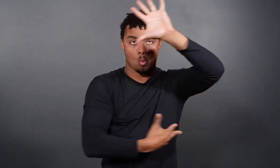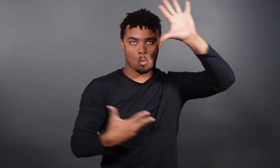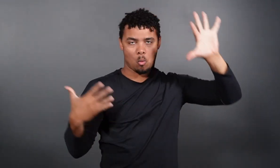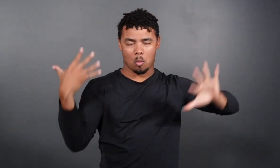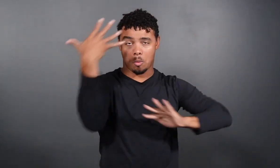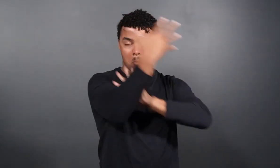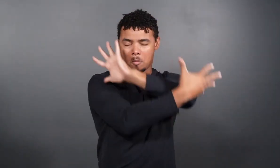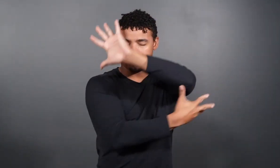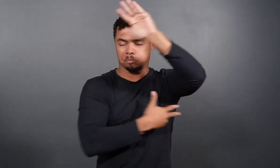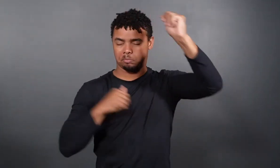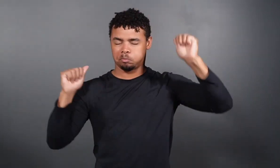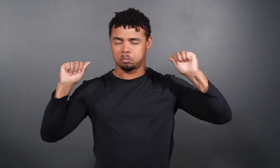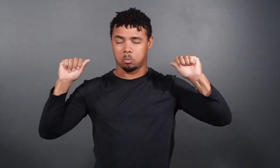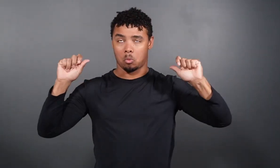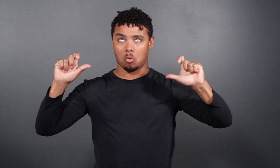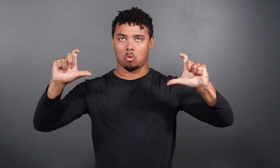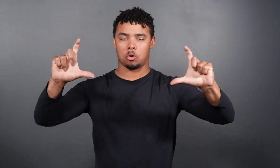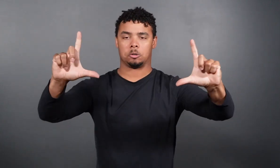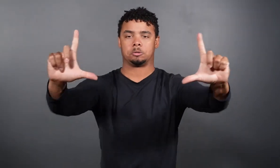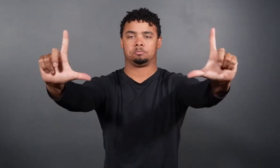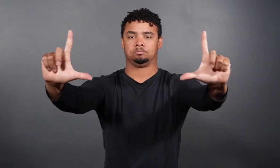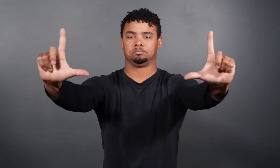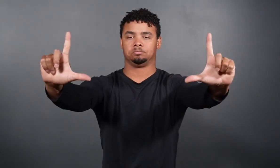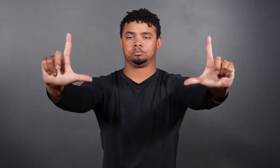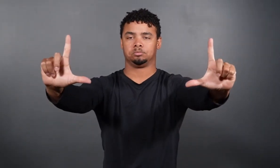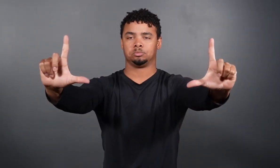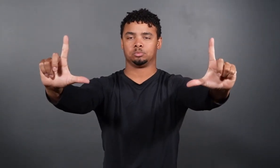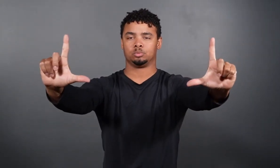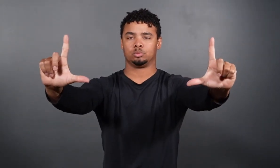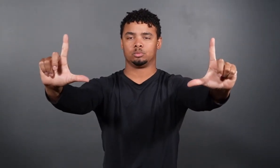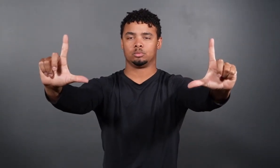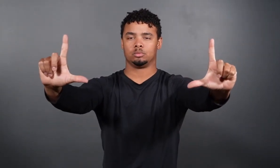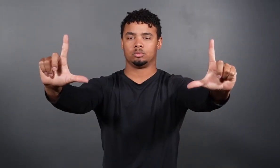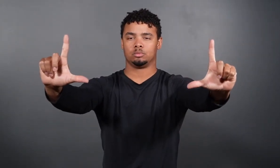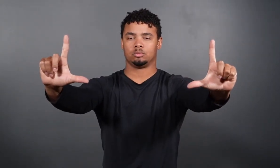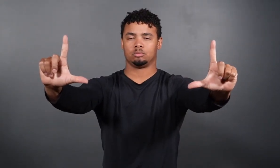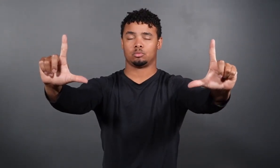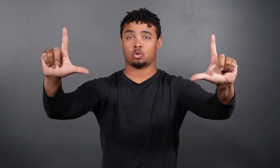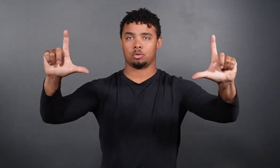the whole screen swirls and comes into focus